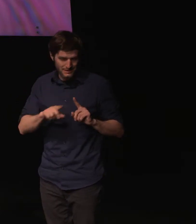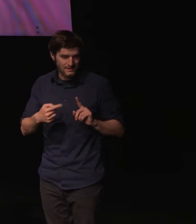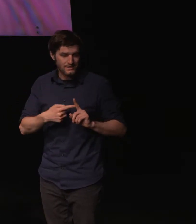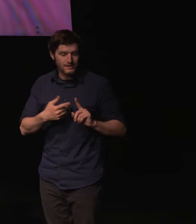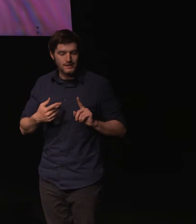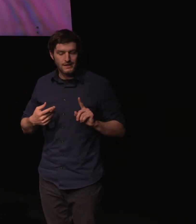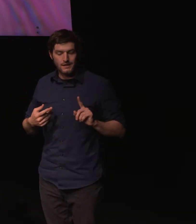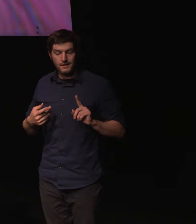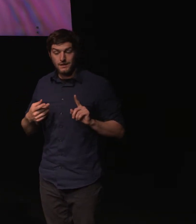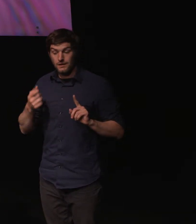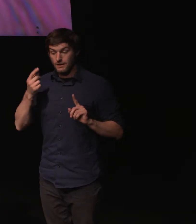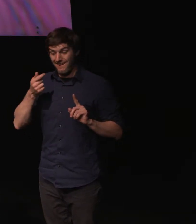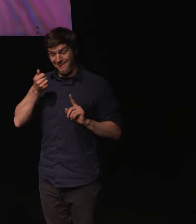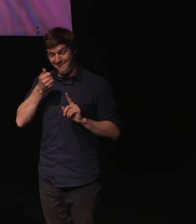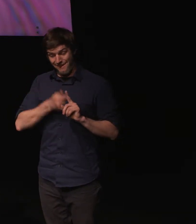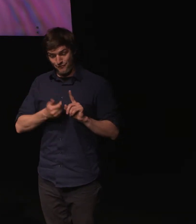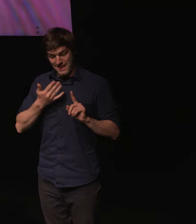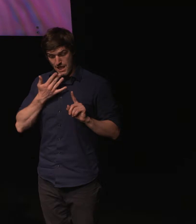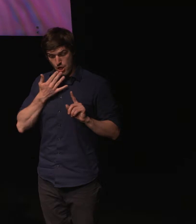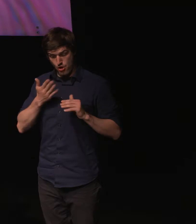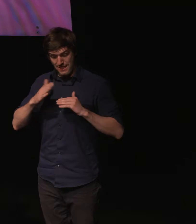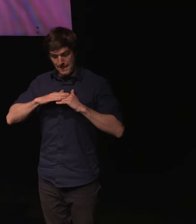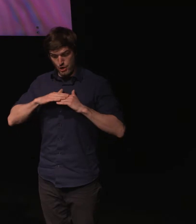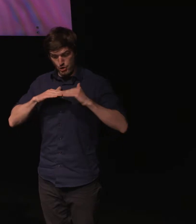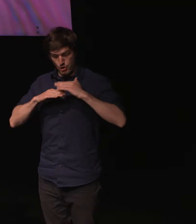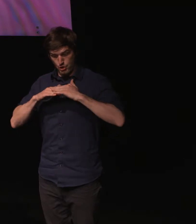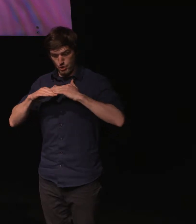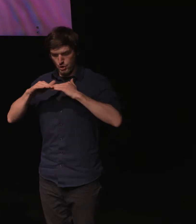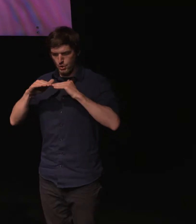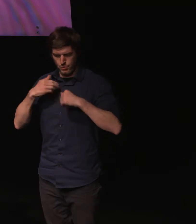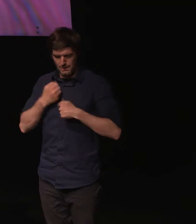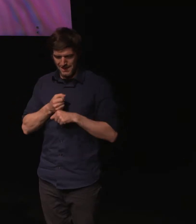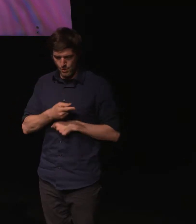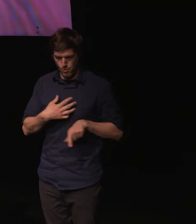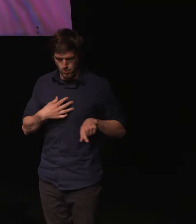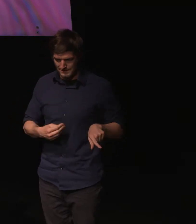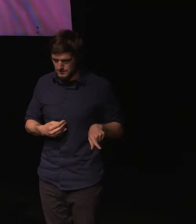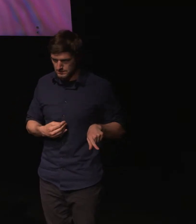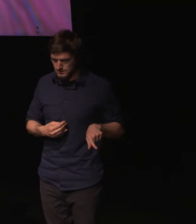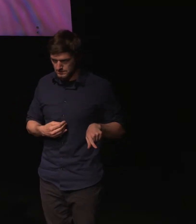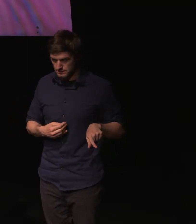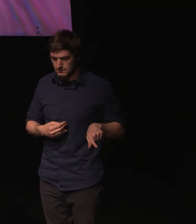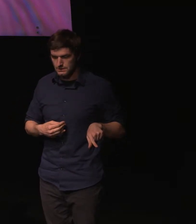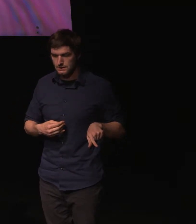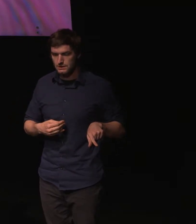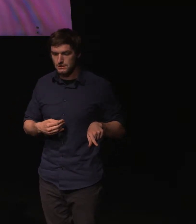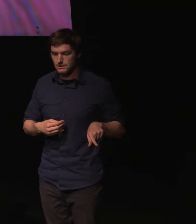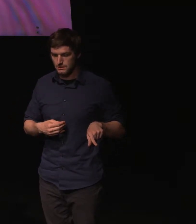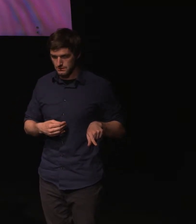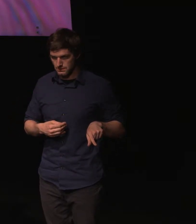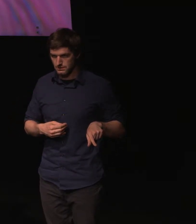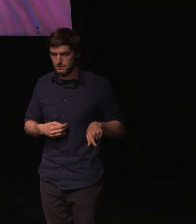We took every colored layer and we made it white, and we broke up the texture into like six different parts of different sizes,